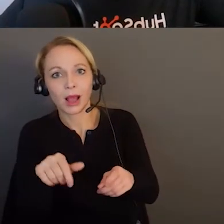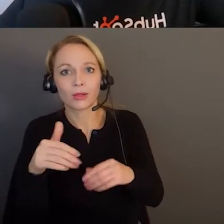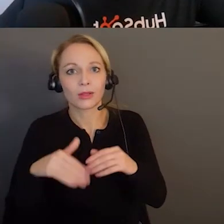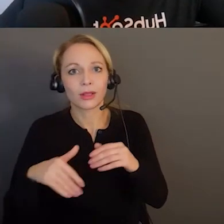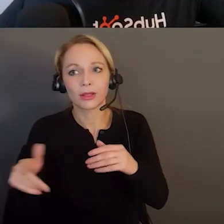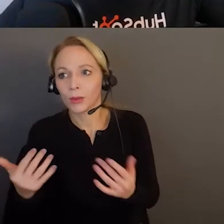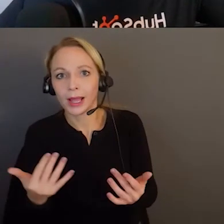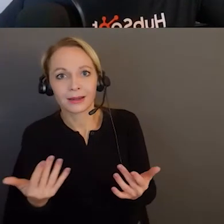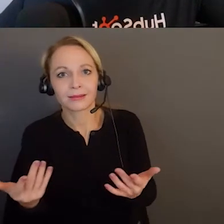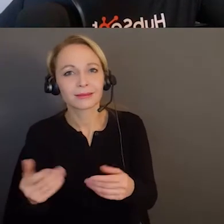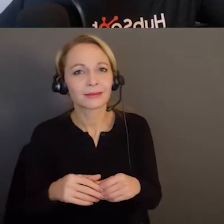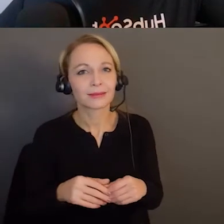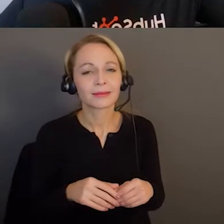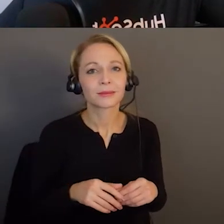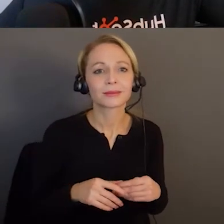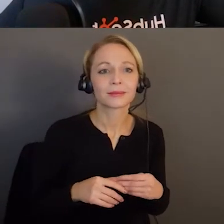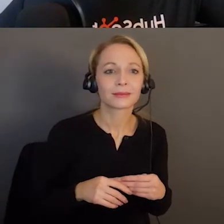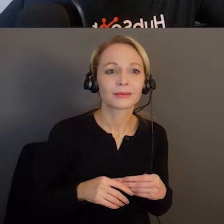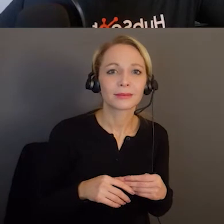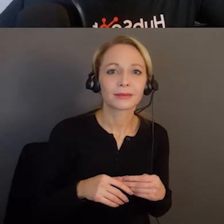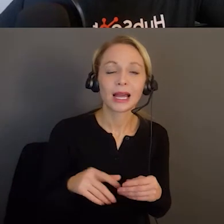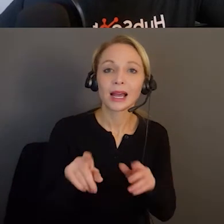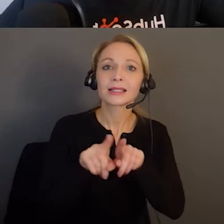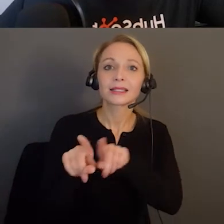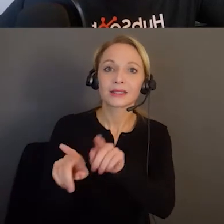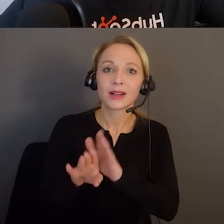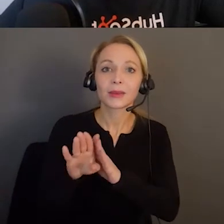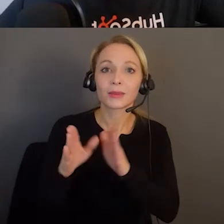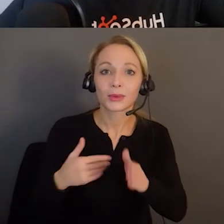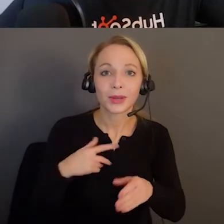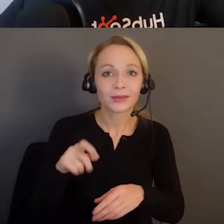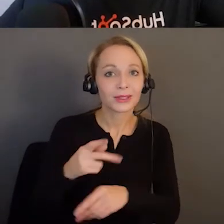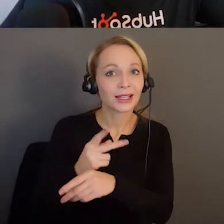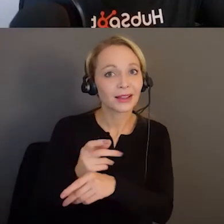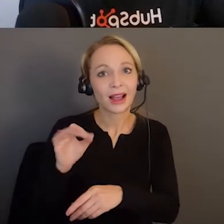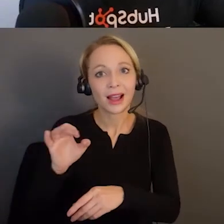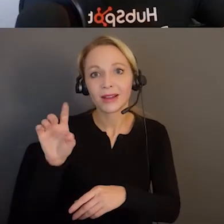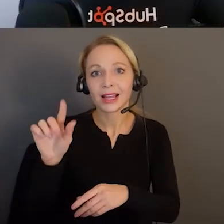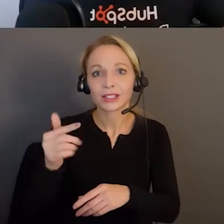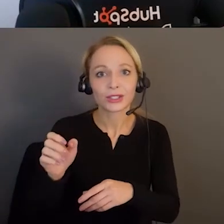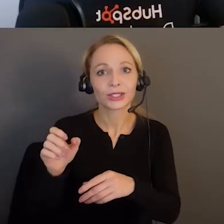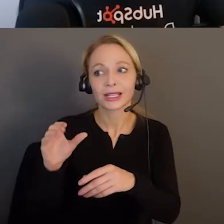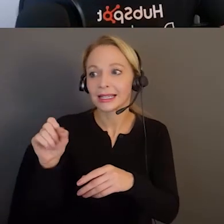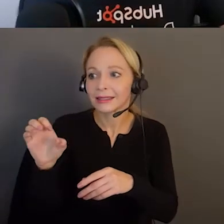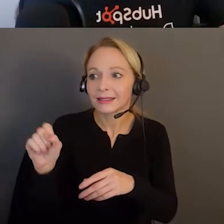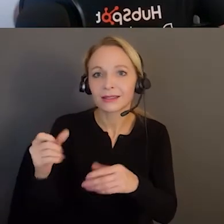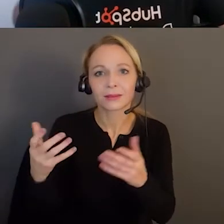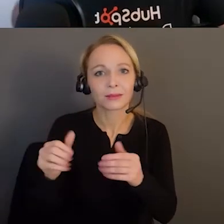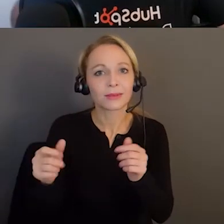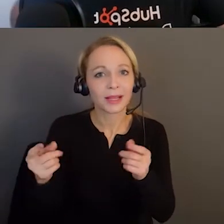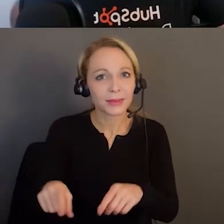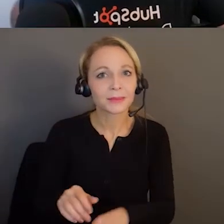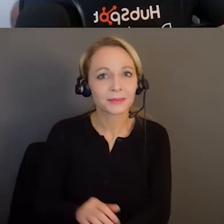SO AS DEVELOPERS WE HAVE TO TAKE CARE OF CASES OF WHAT CAN HAPPEN.